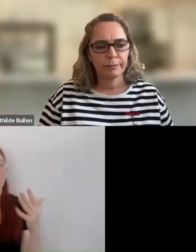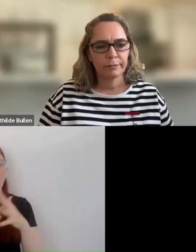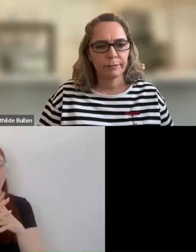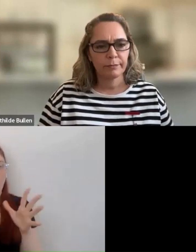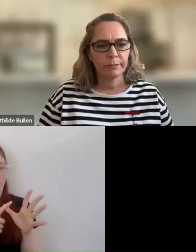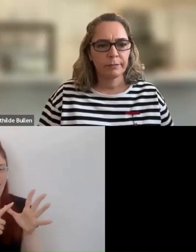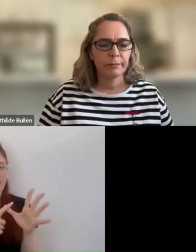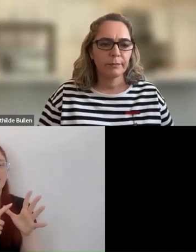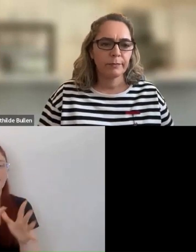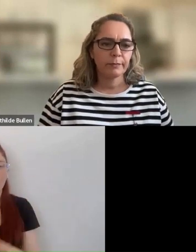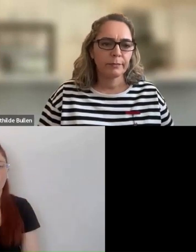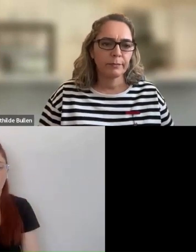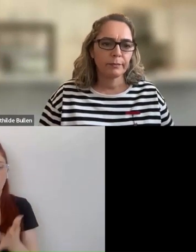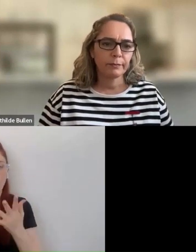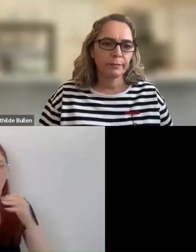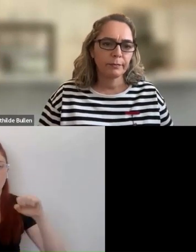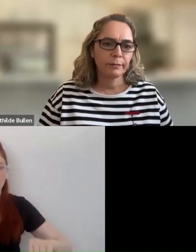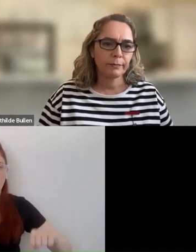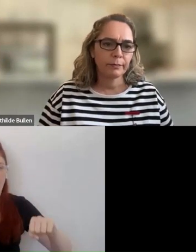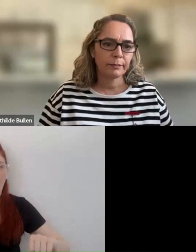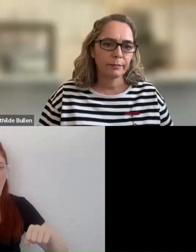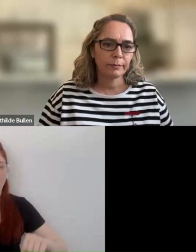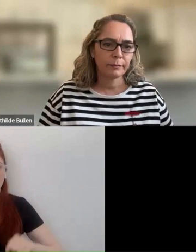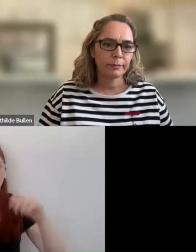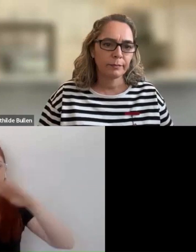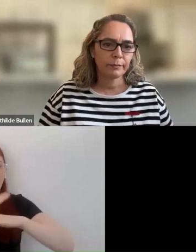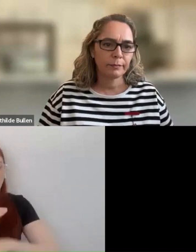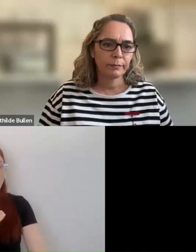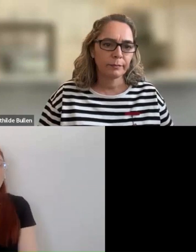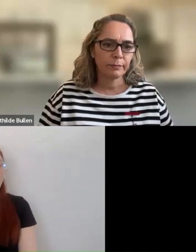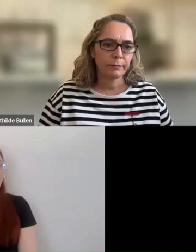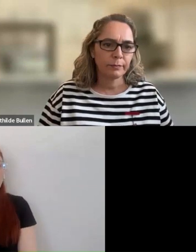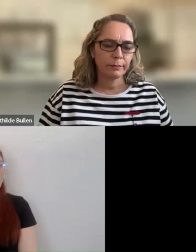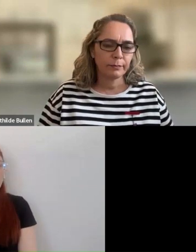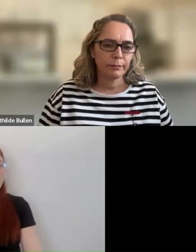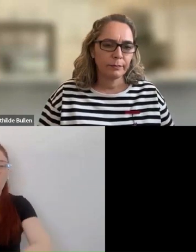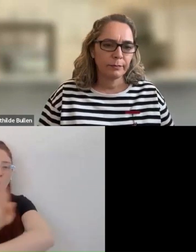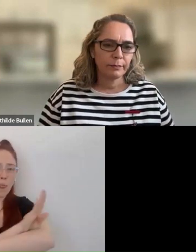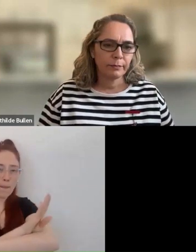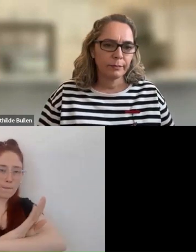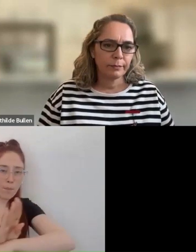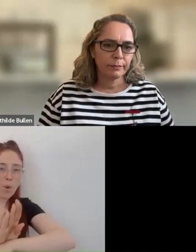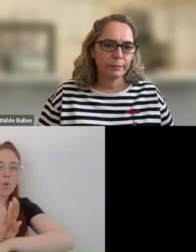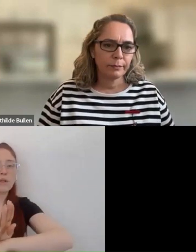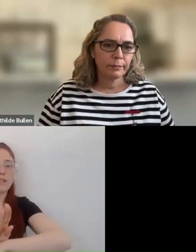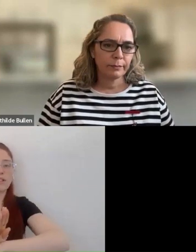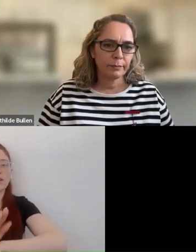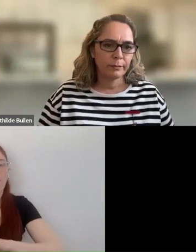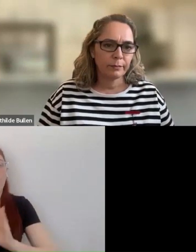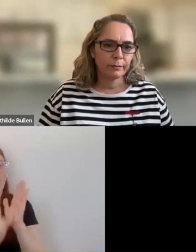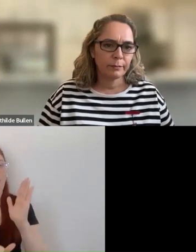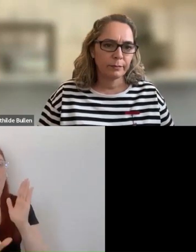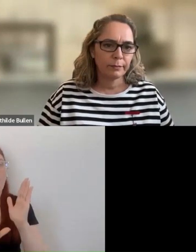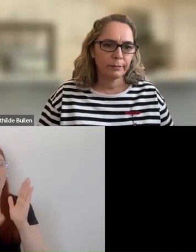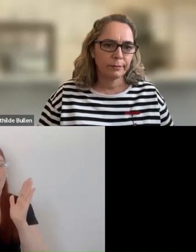Voices, board member of the International Association of Art Critics Australia, and board member of NAVA Nava National